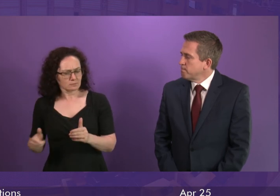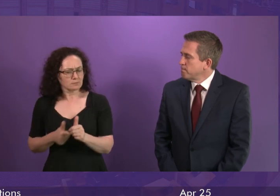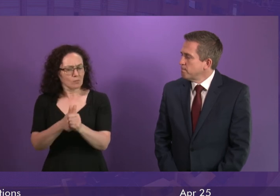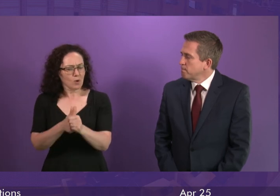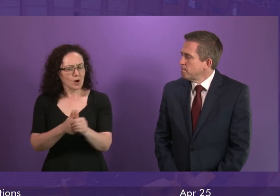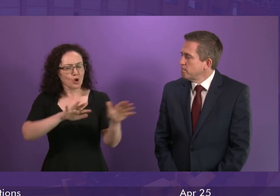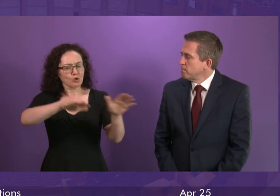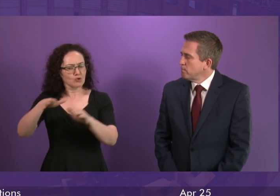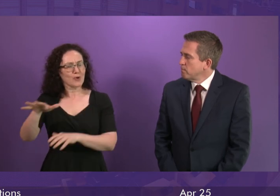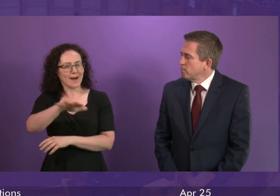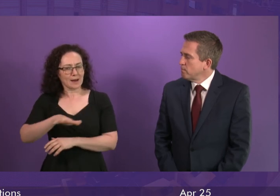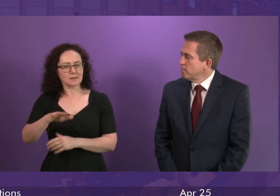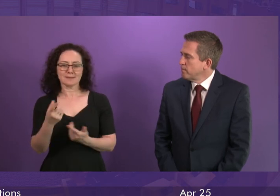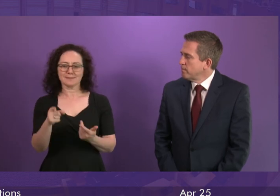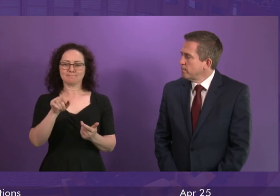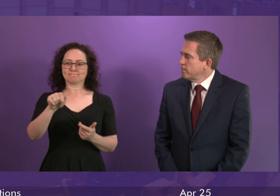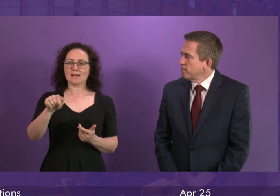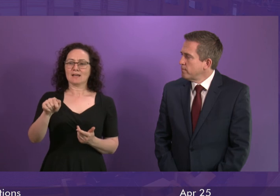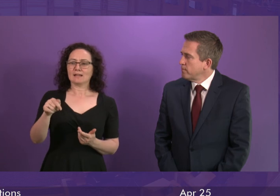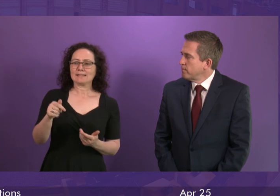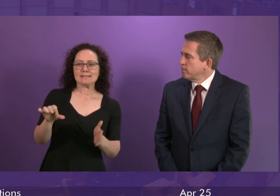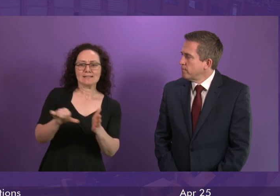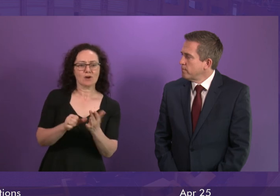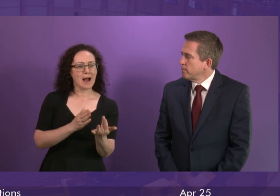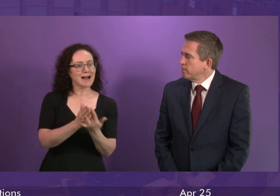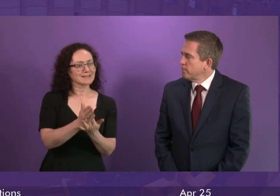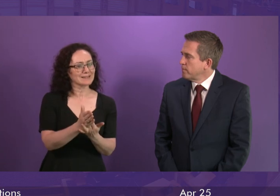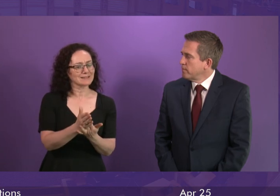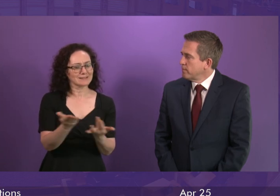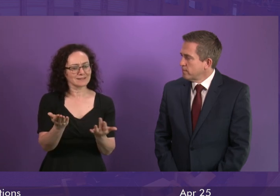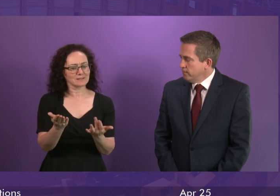areas who might find it more difficult to access physical services. I give an assurance